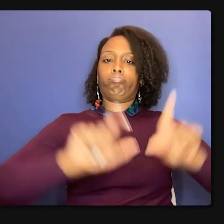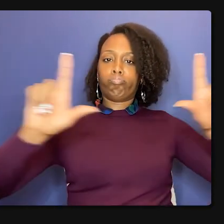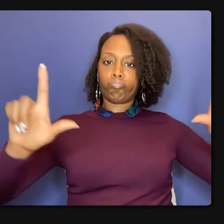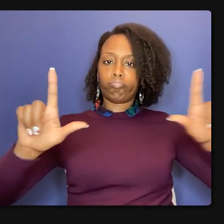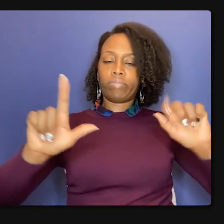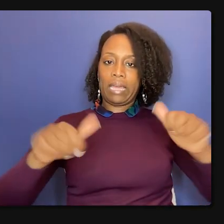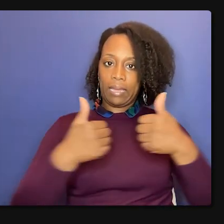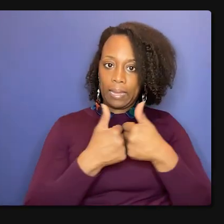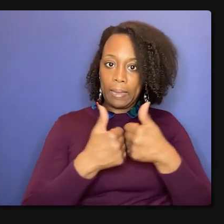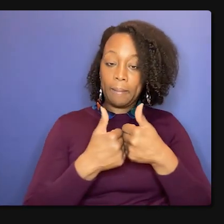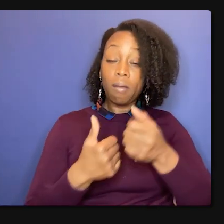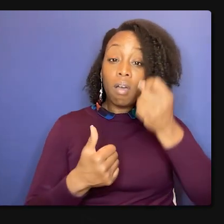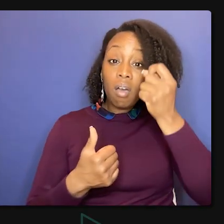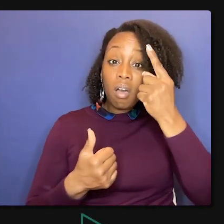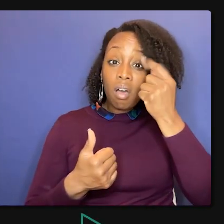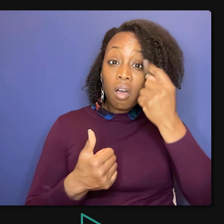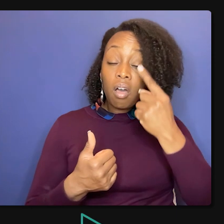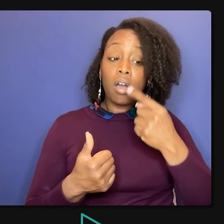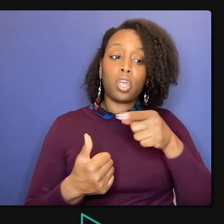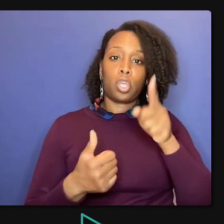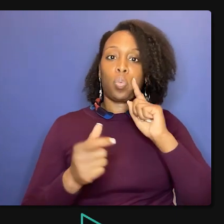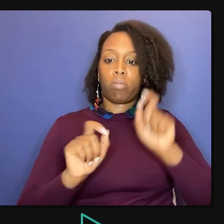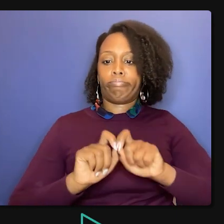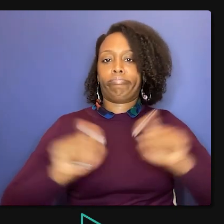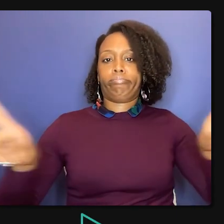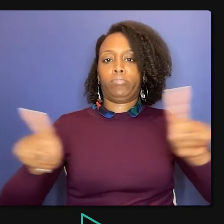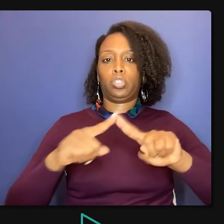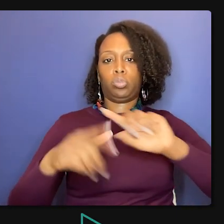Only in this case, you'll be deploying it to the entire group.